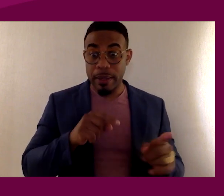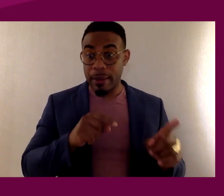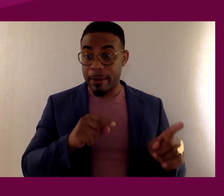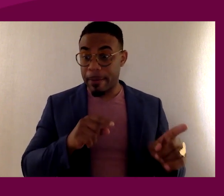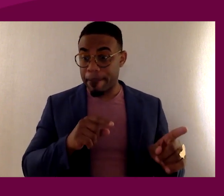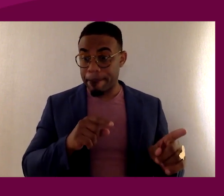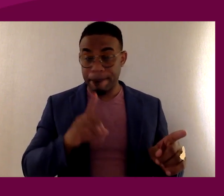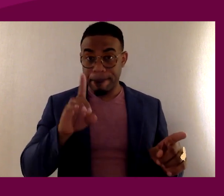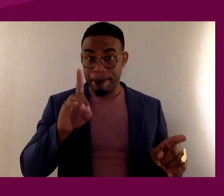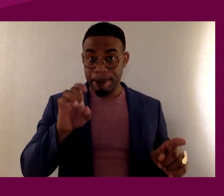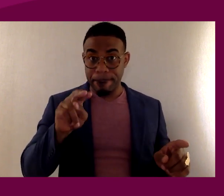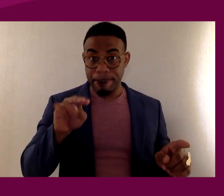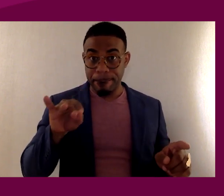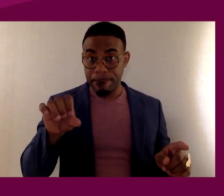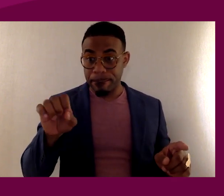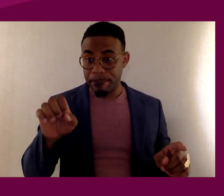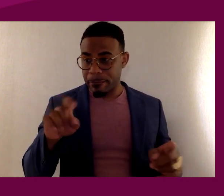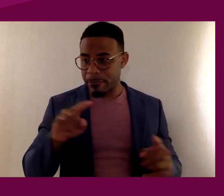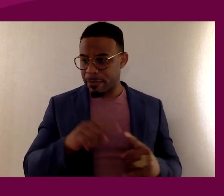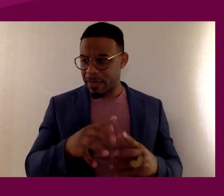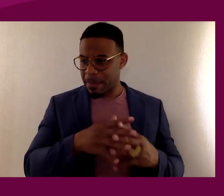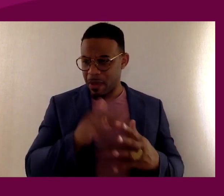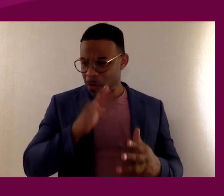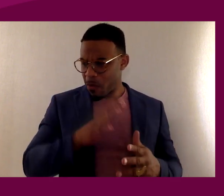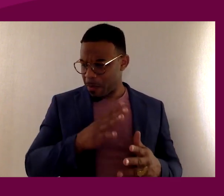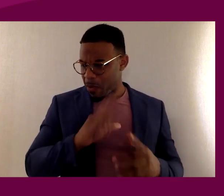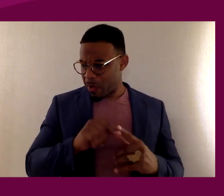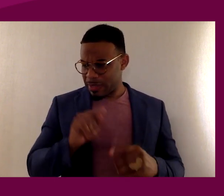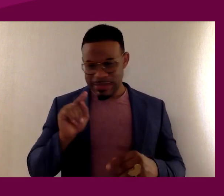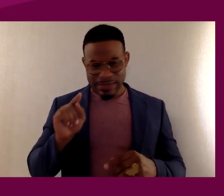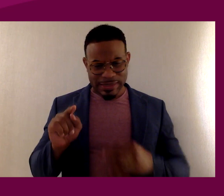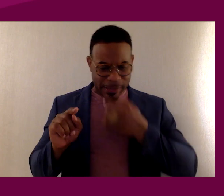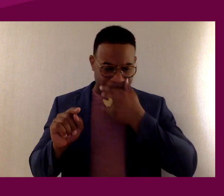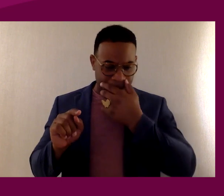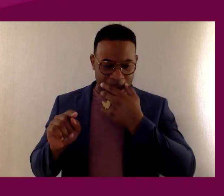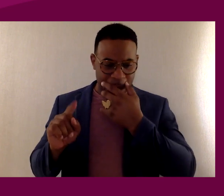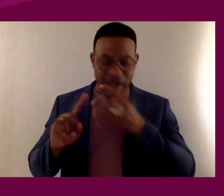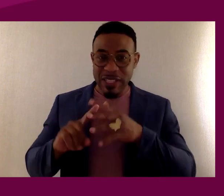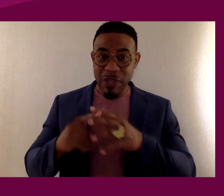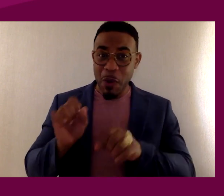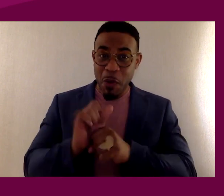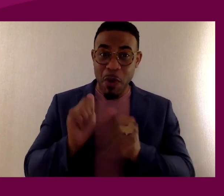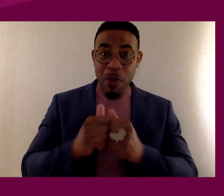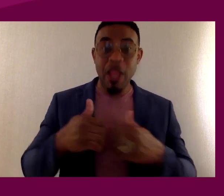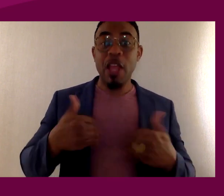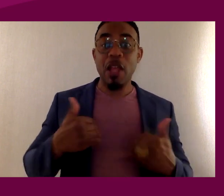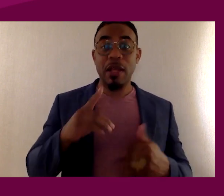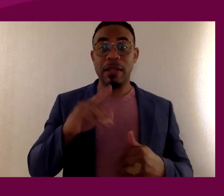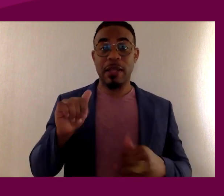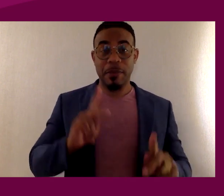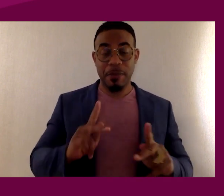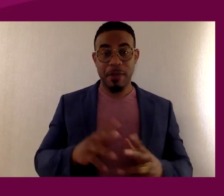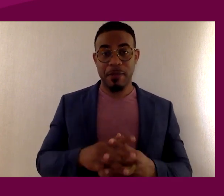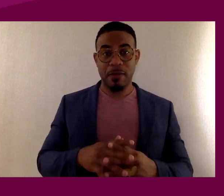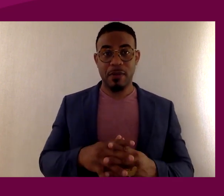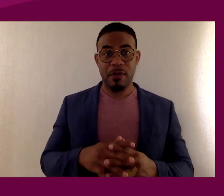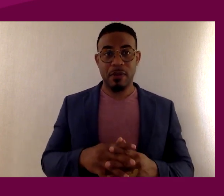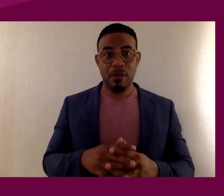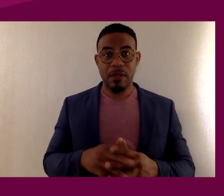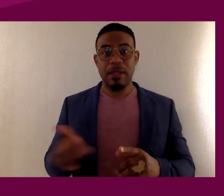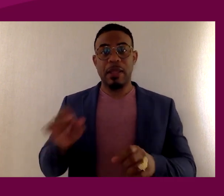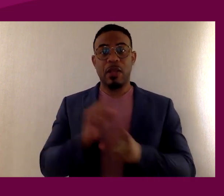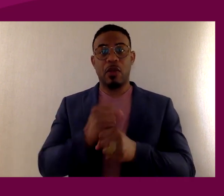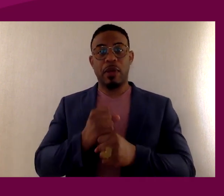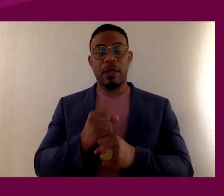I saw when Denise, this American woman, when she started working with young disabled people,